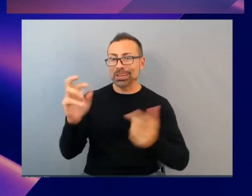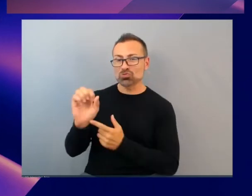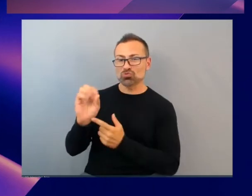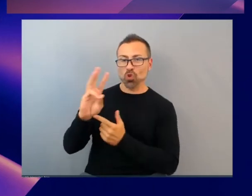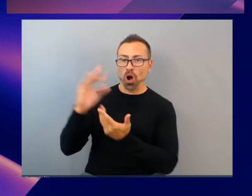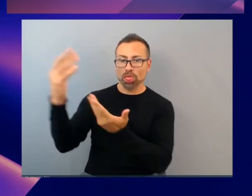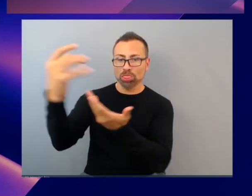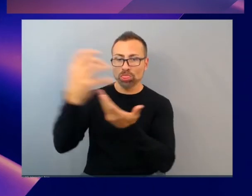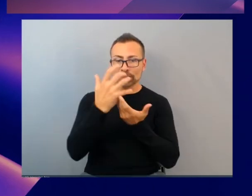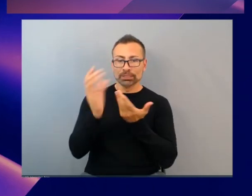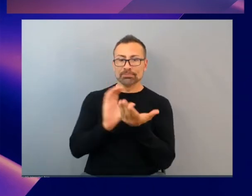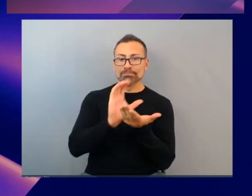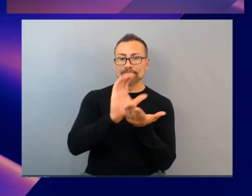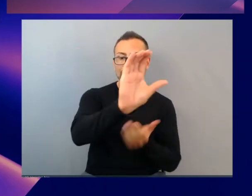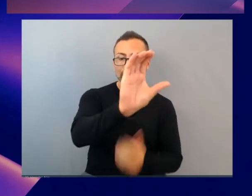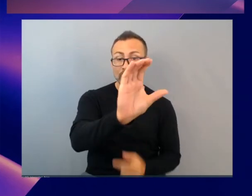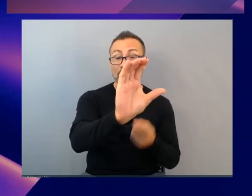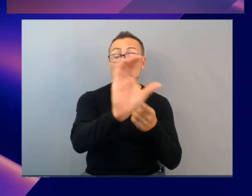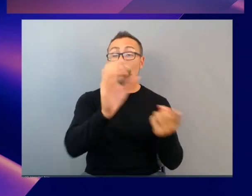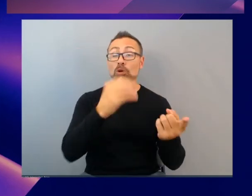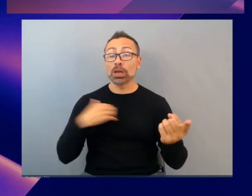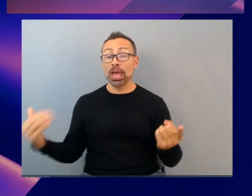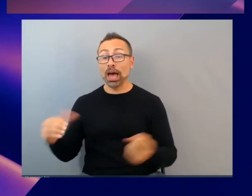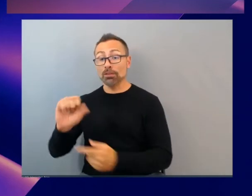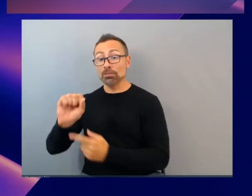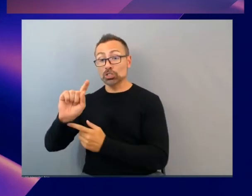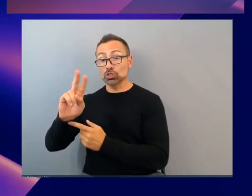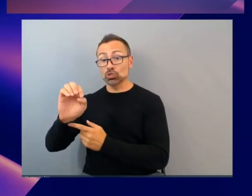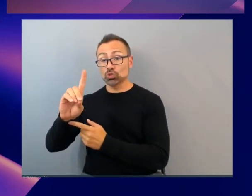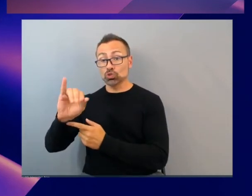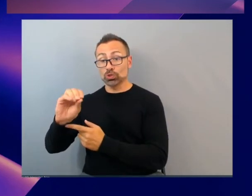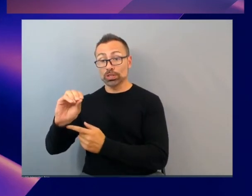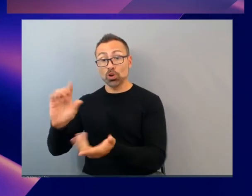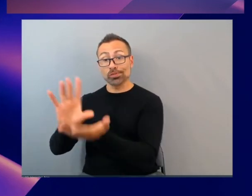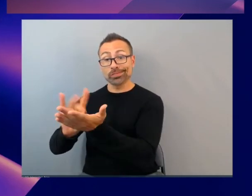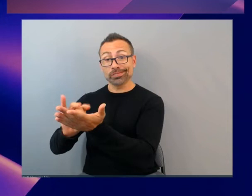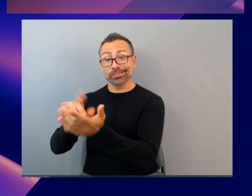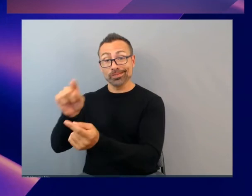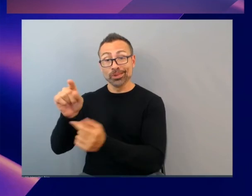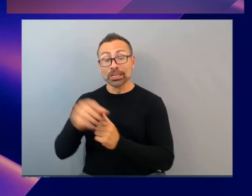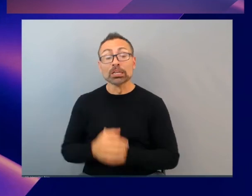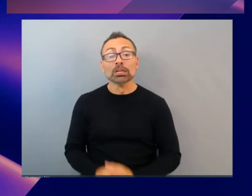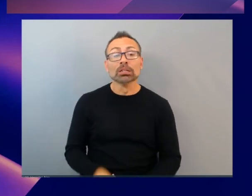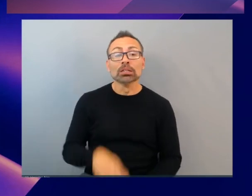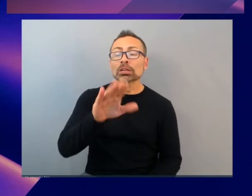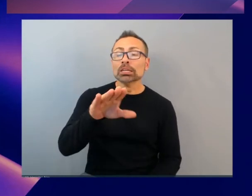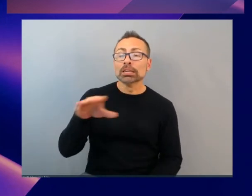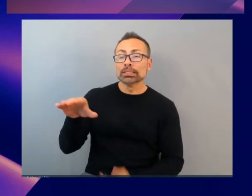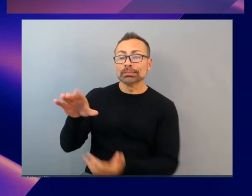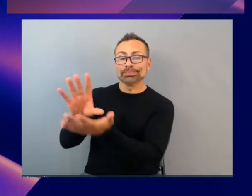and then we have a Glue Studio here. If you look at Job Details here, Glue Studio is basically